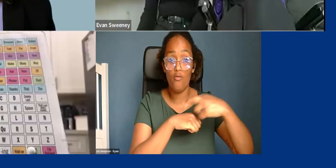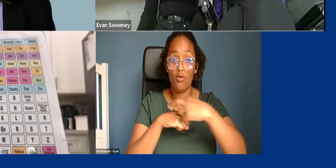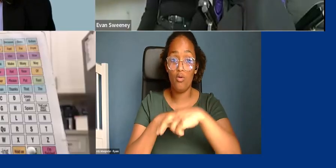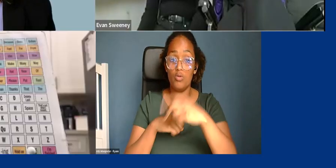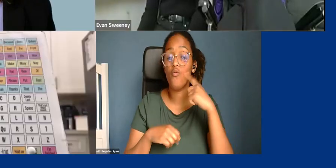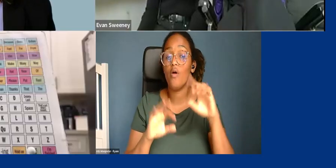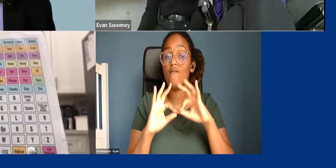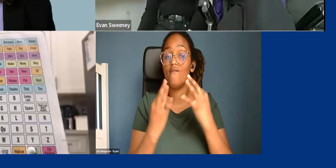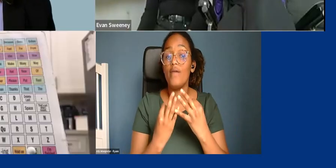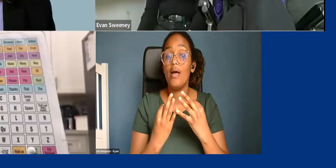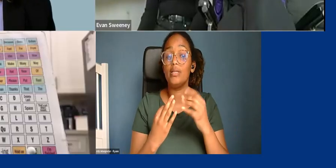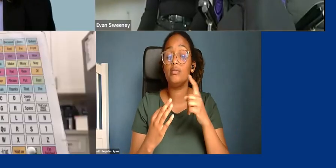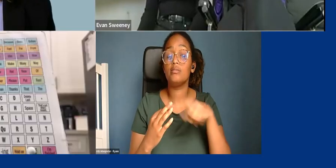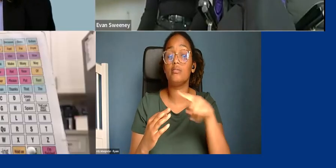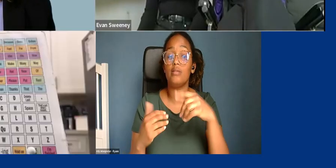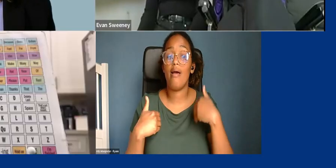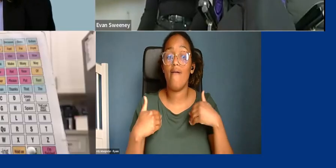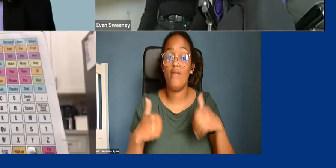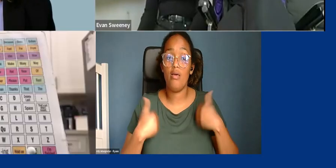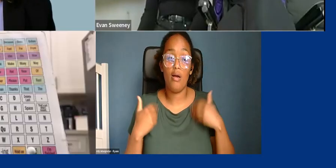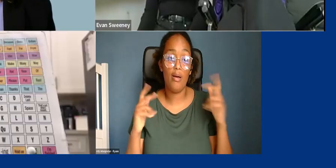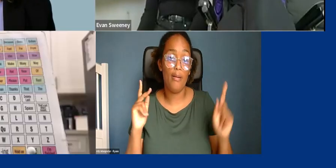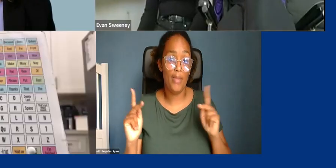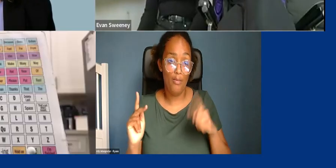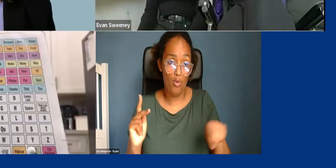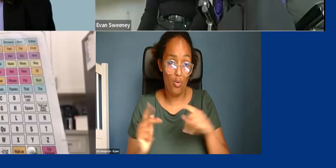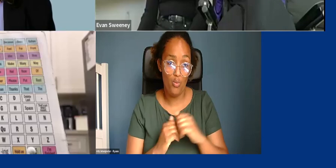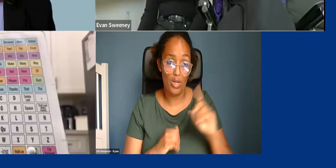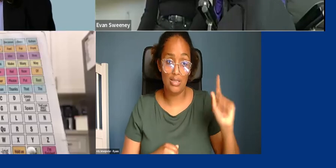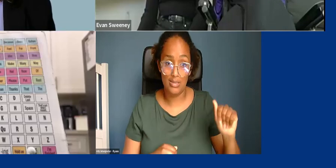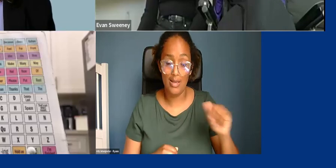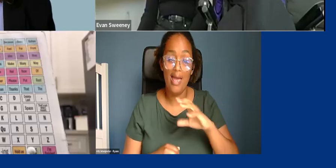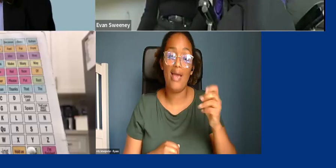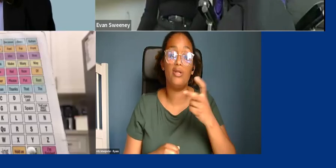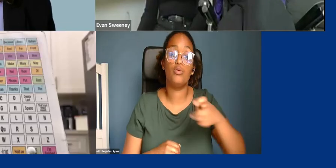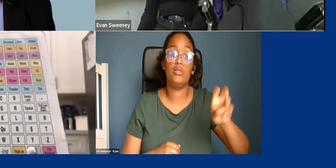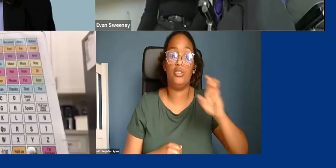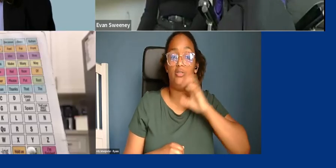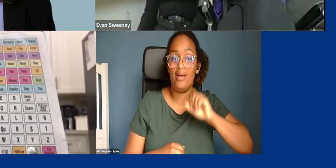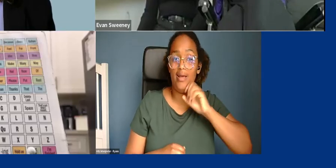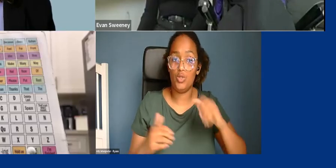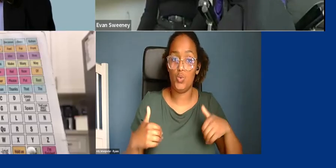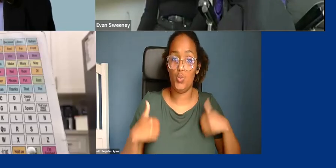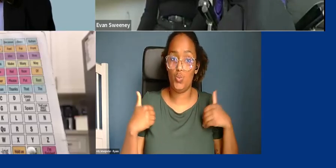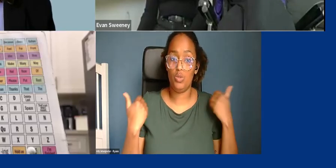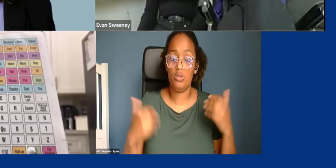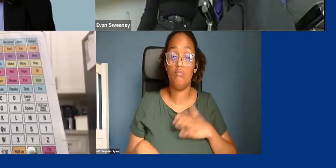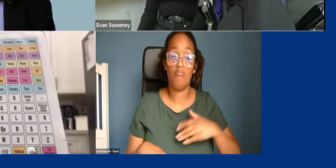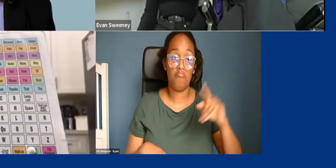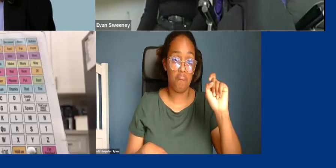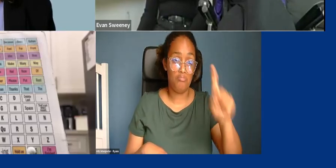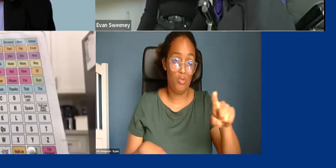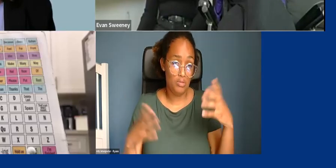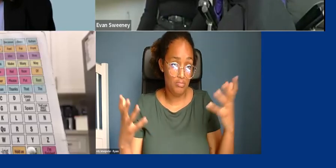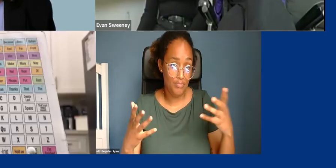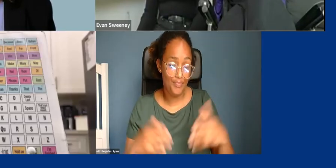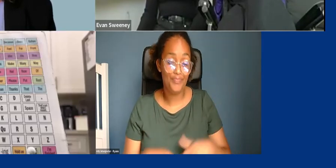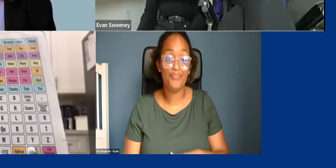disabilities and transition age youth. My question is, when and where should we,